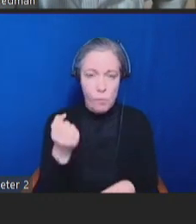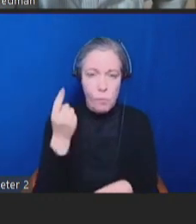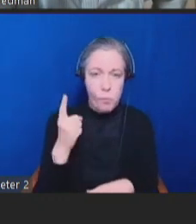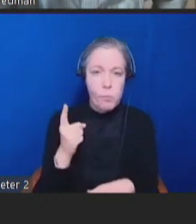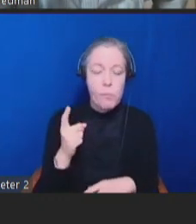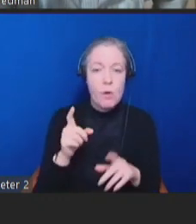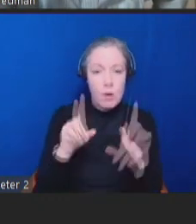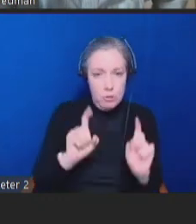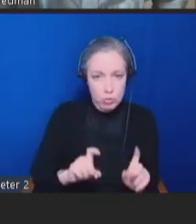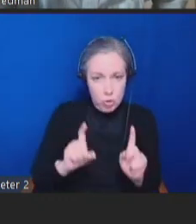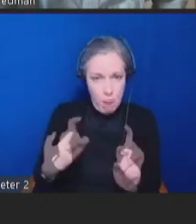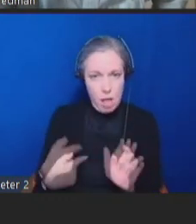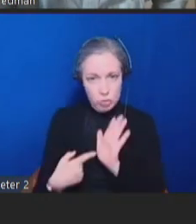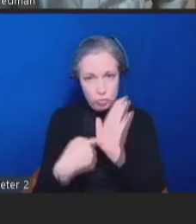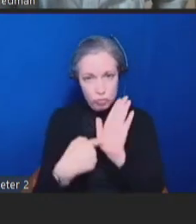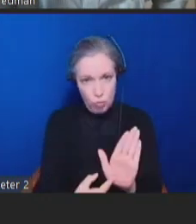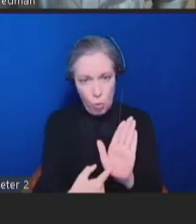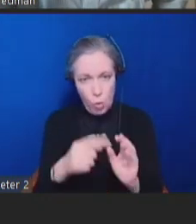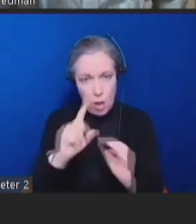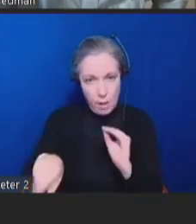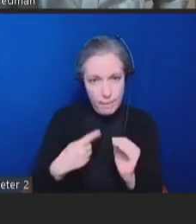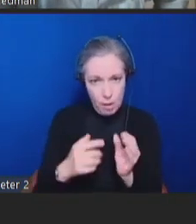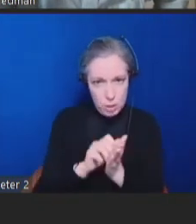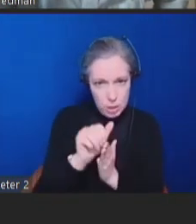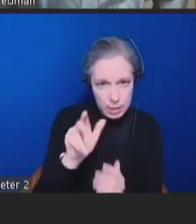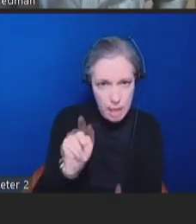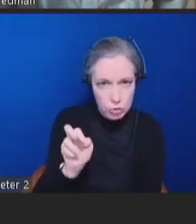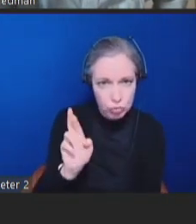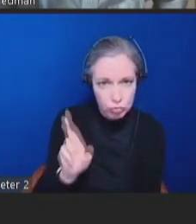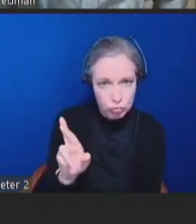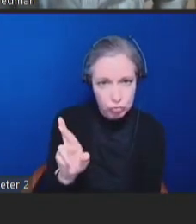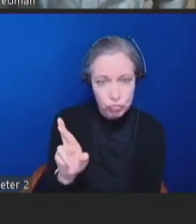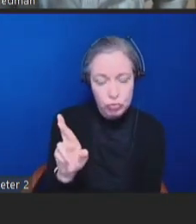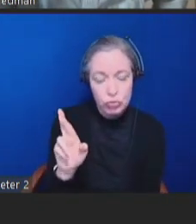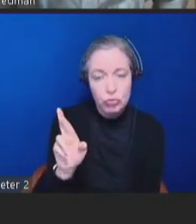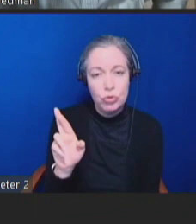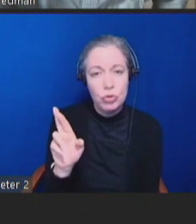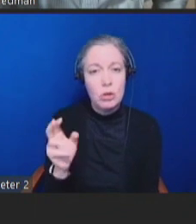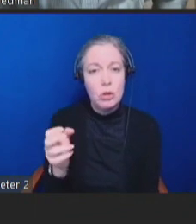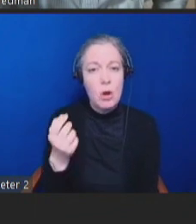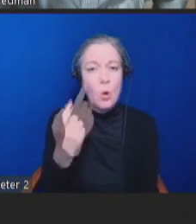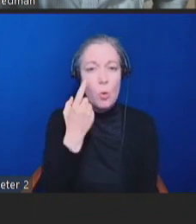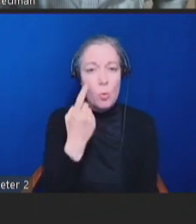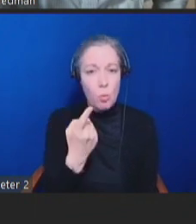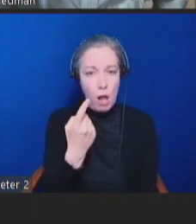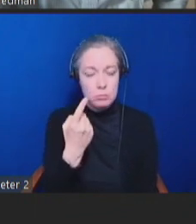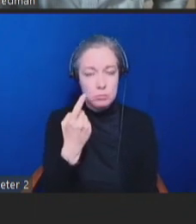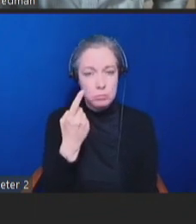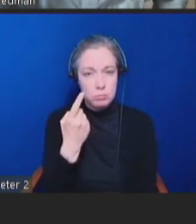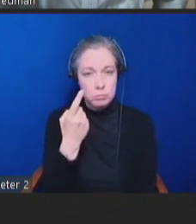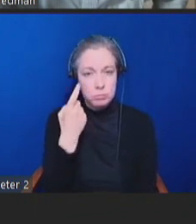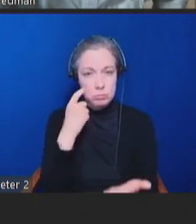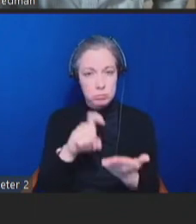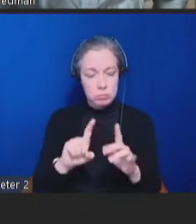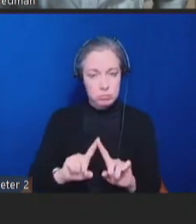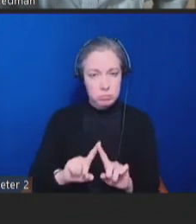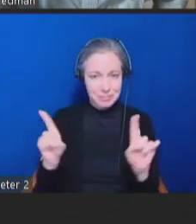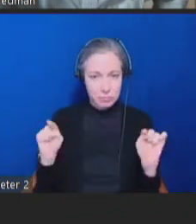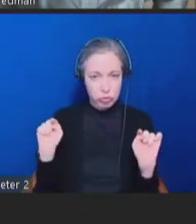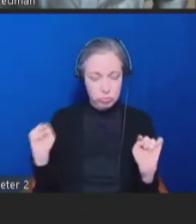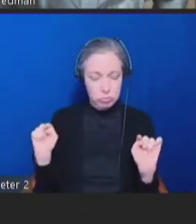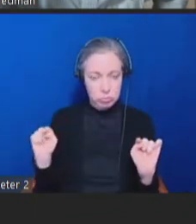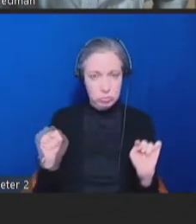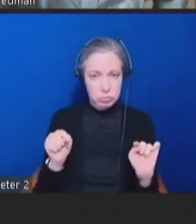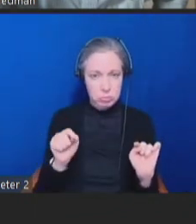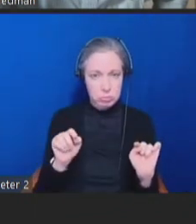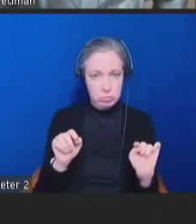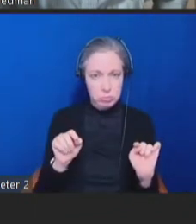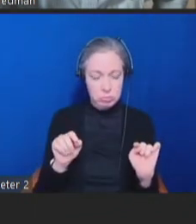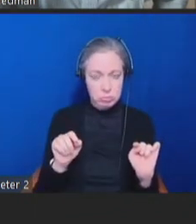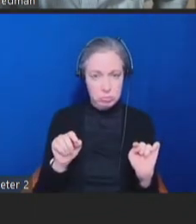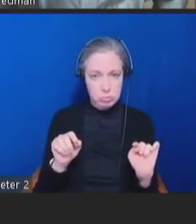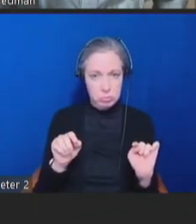presented for cancer, one distinction from the traditional interpretation of a therapeutic